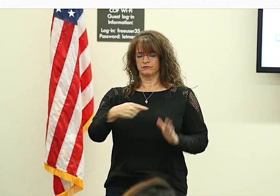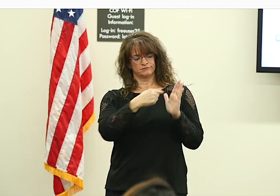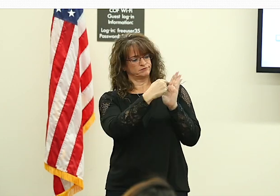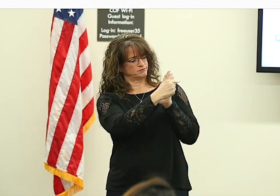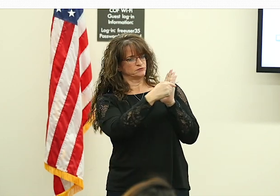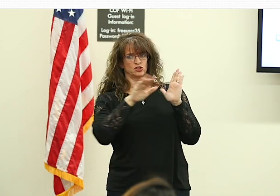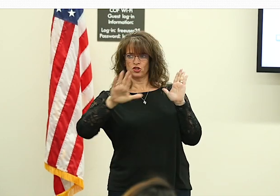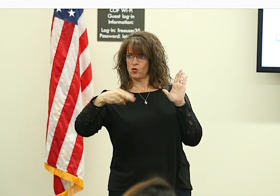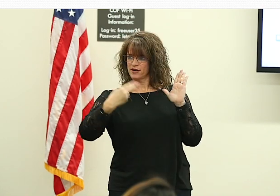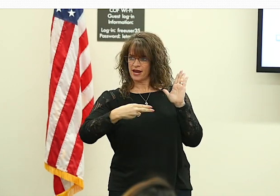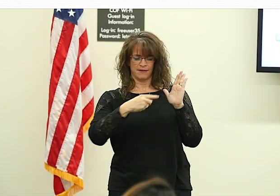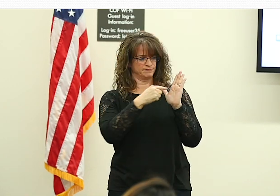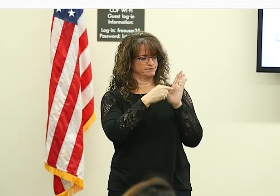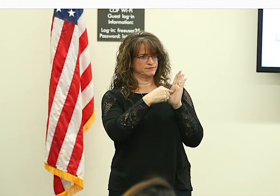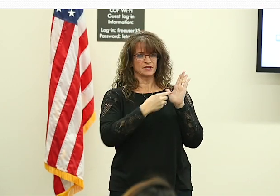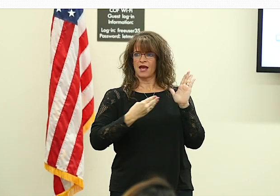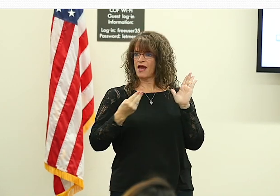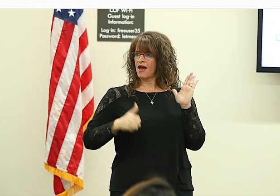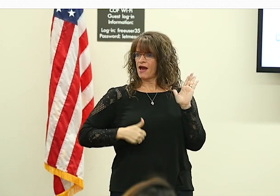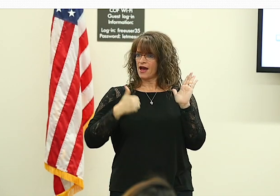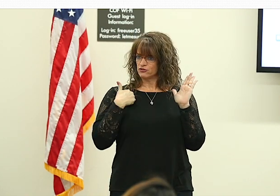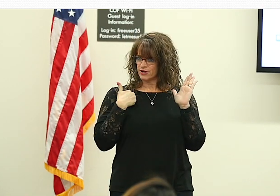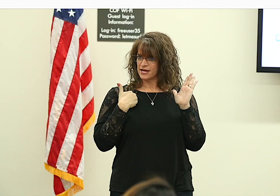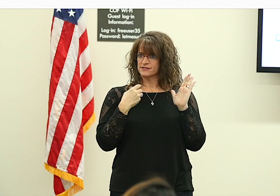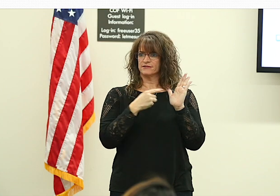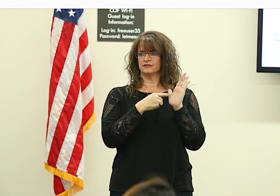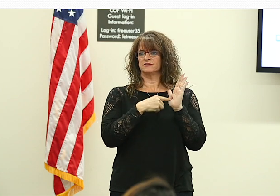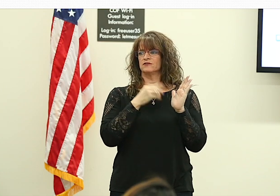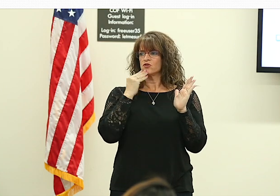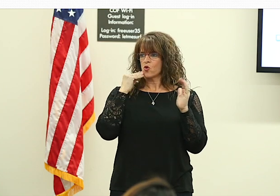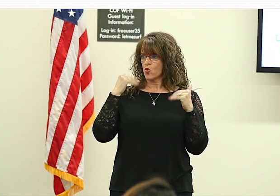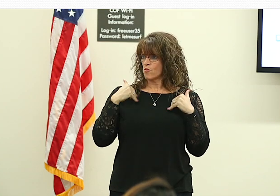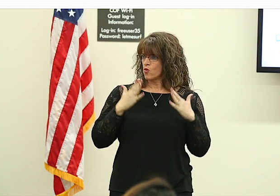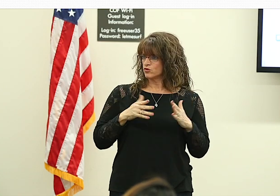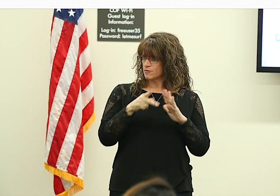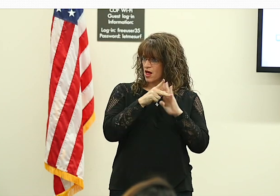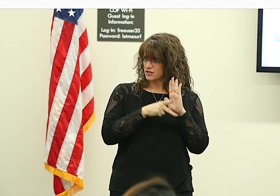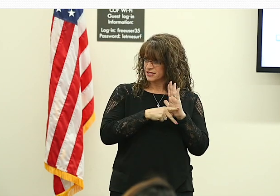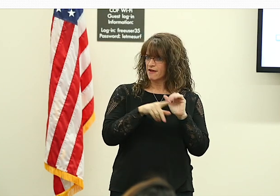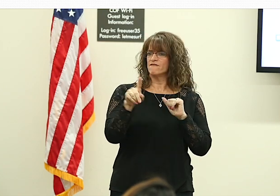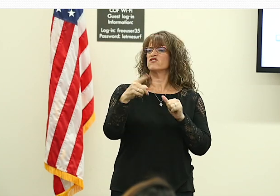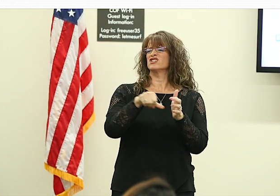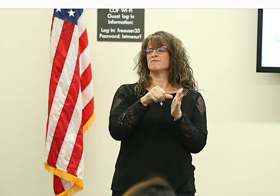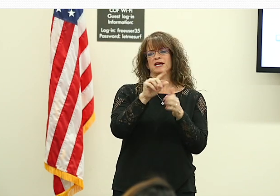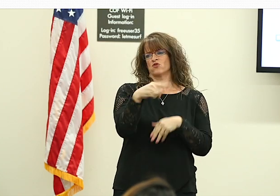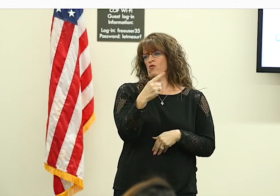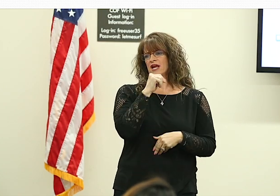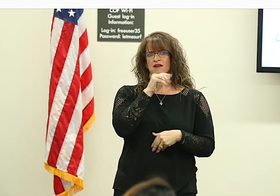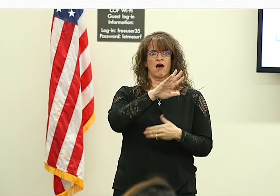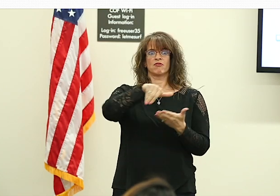as well as the current homeowners insurance policy. First page only, not the whole thing.